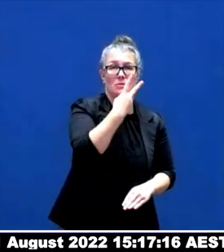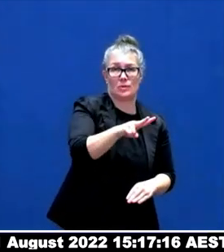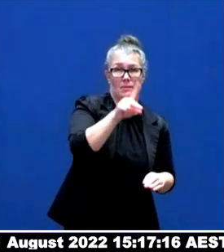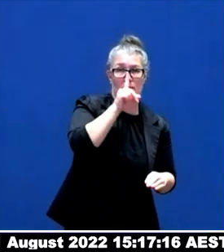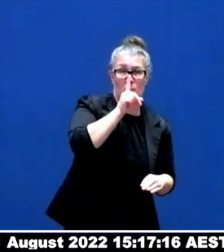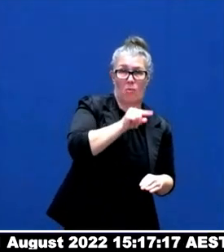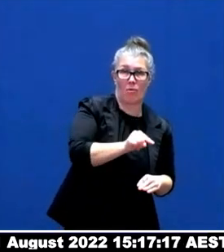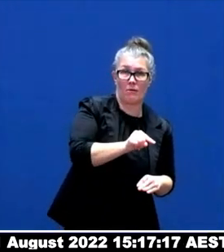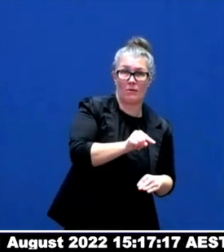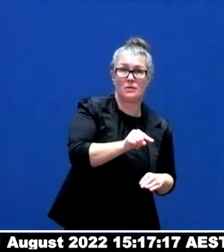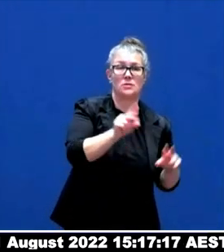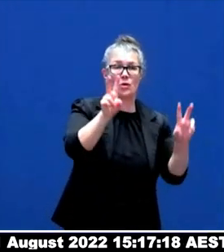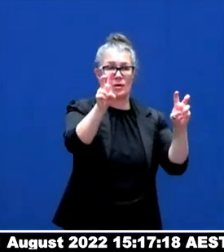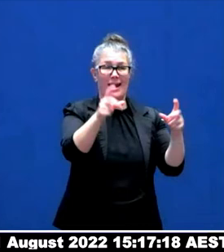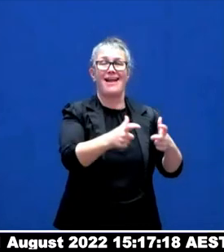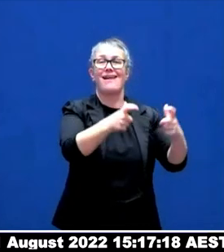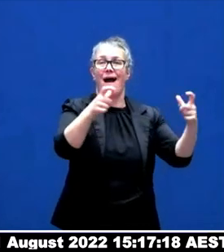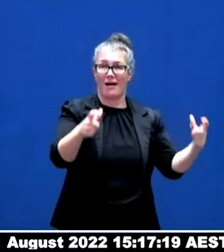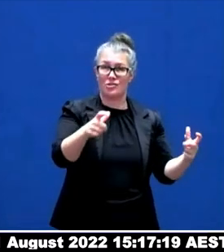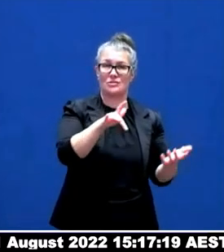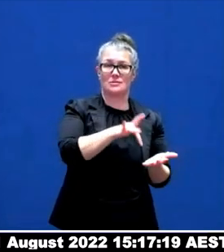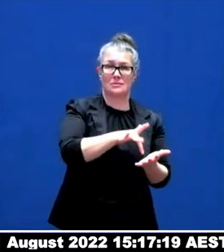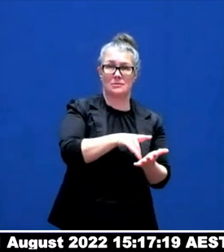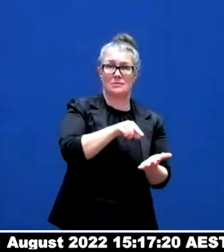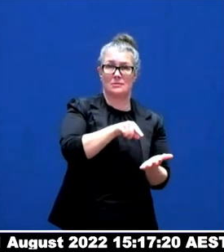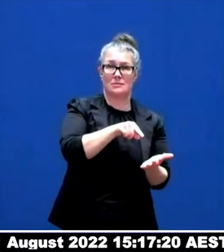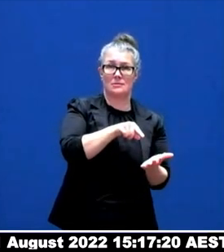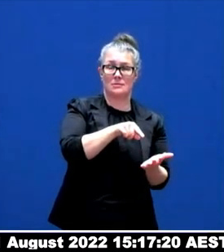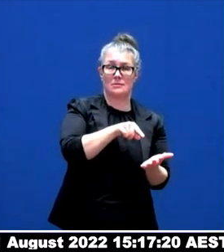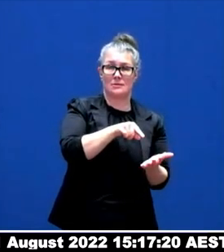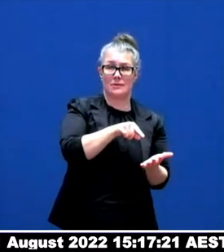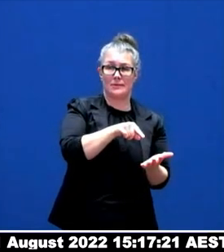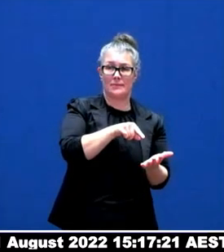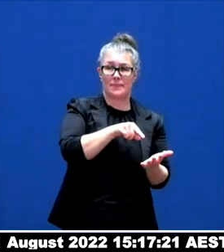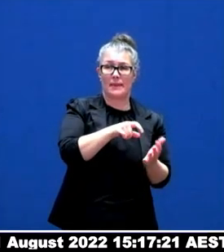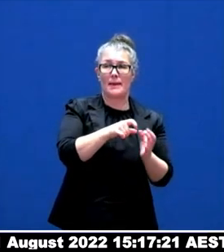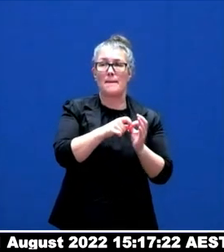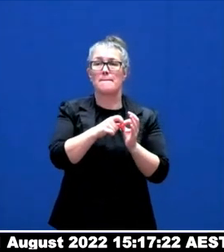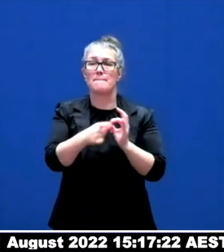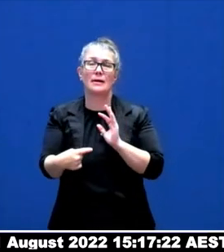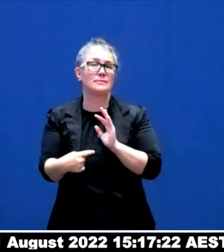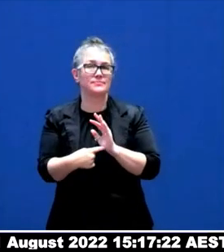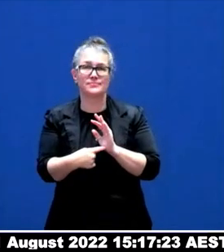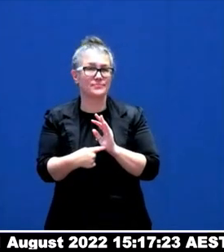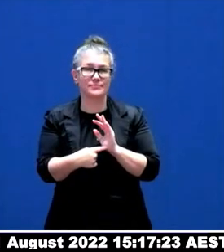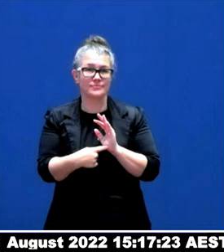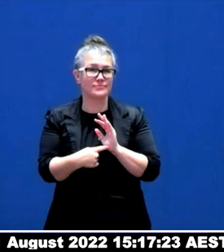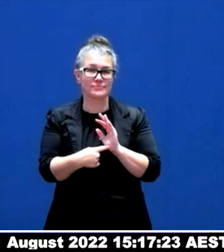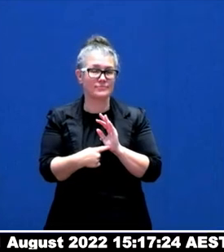considered a large residential centre, using that term, but I'm - I'm not sure - large